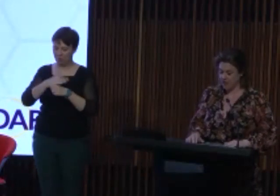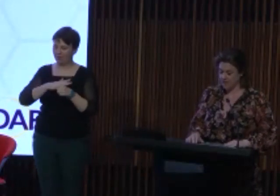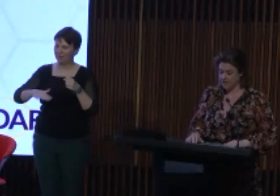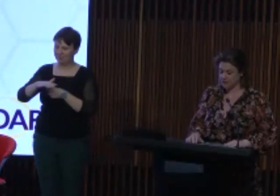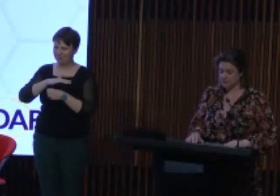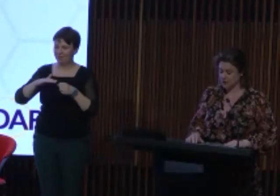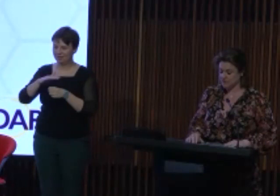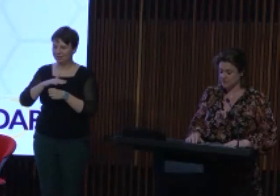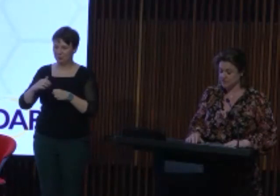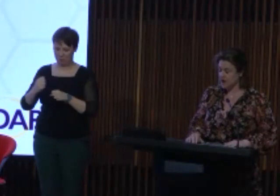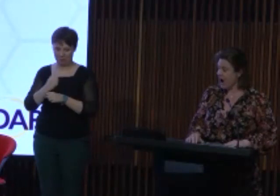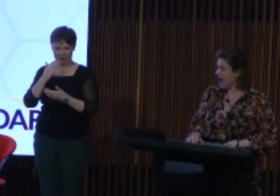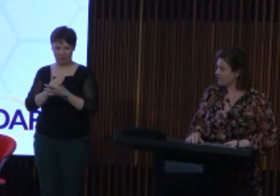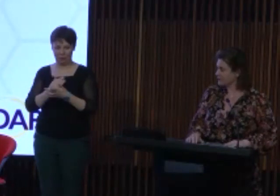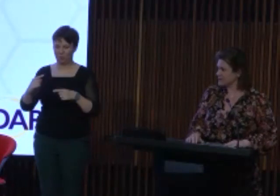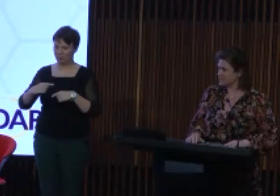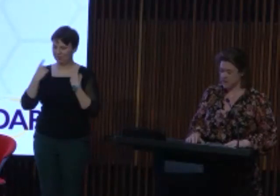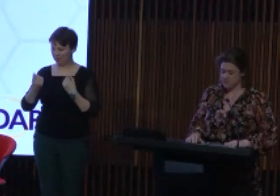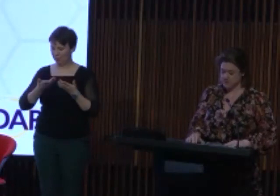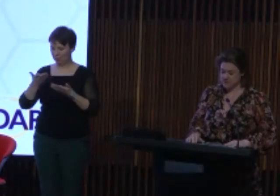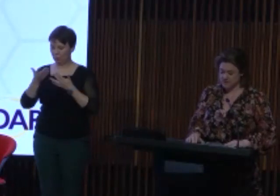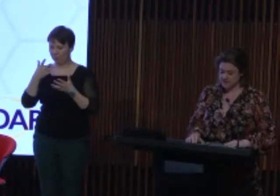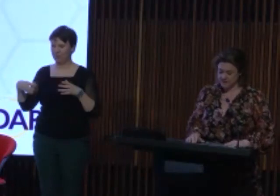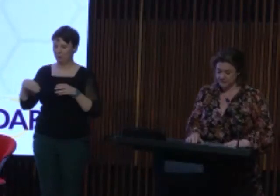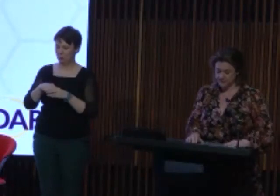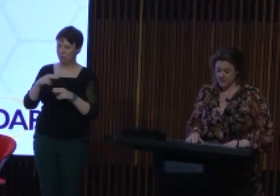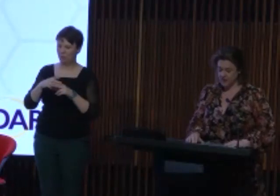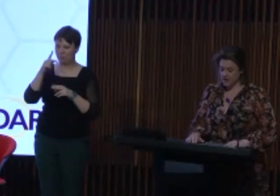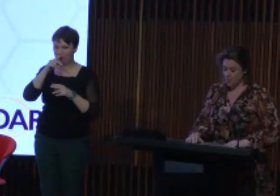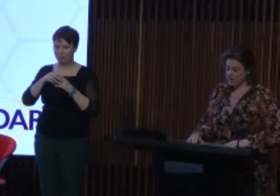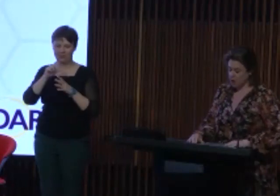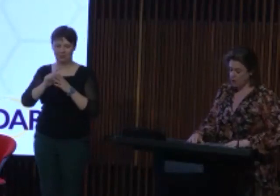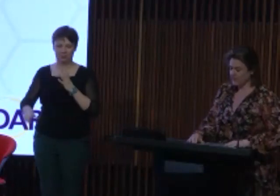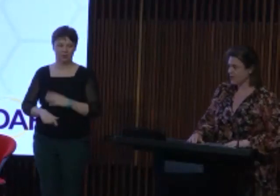our mainstream services are inclusive for people with disability. We know that there